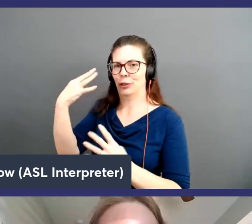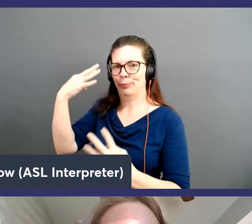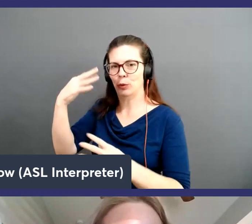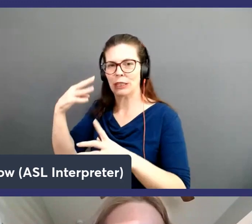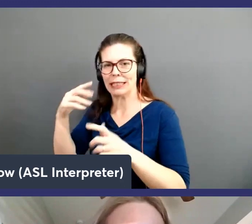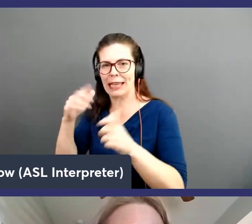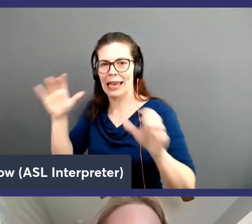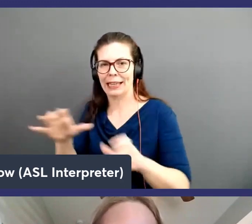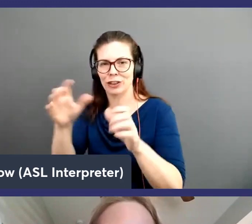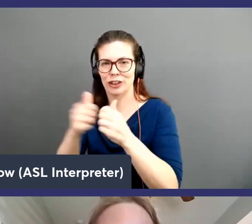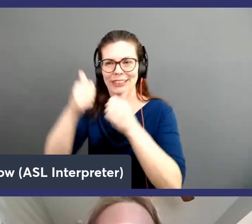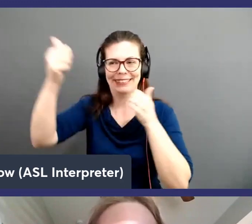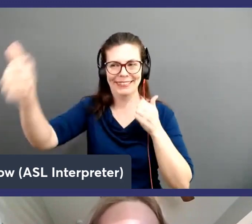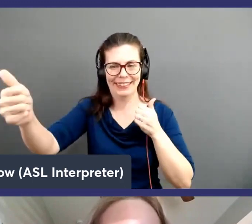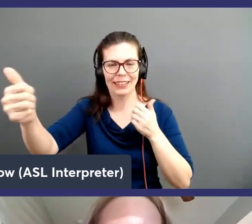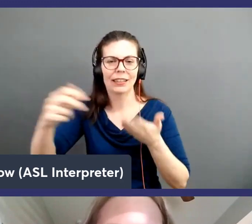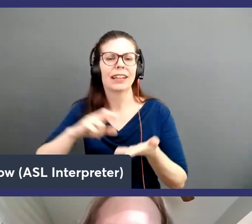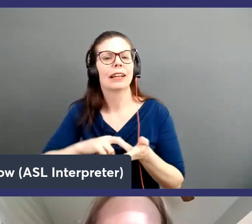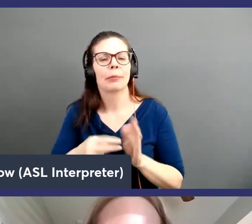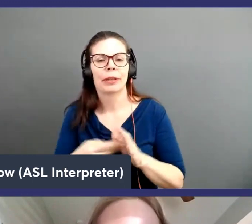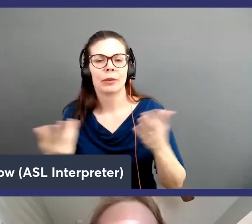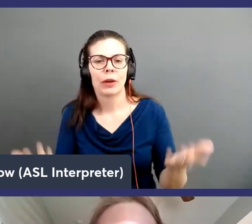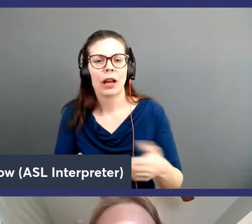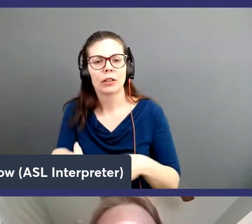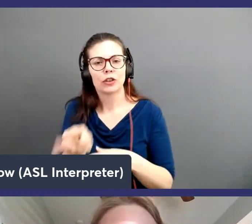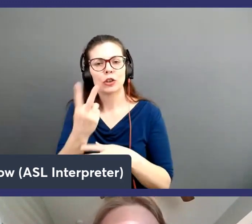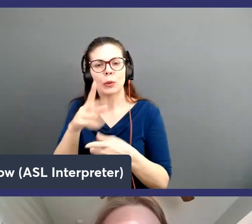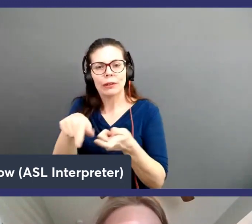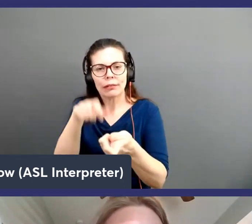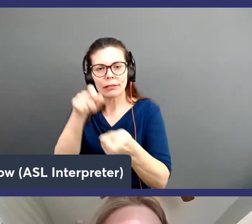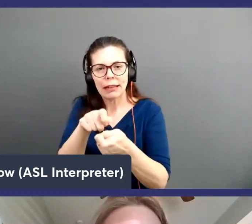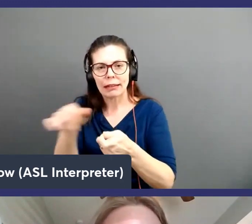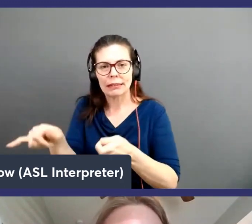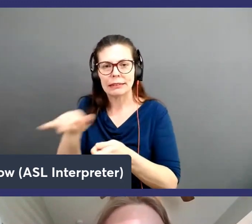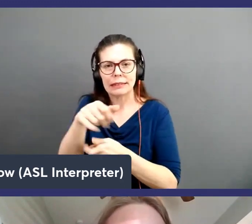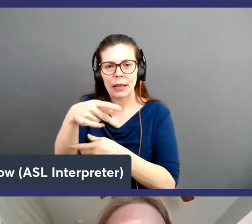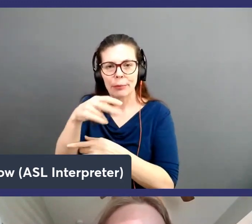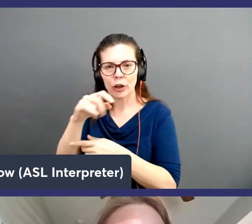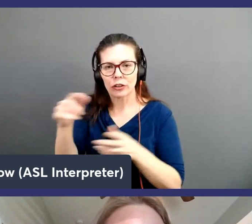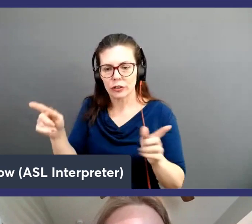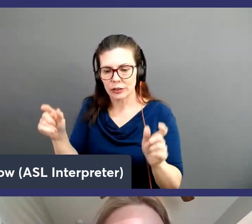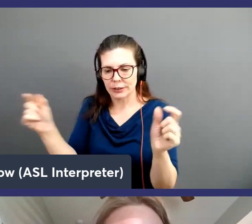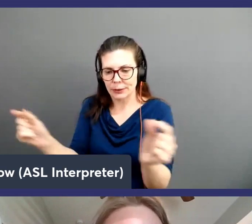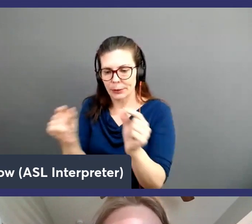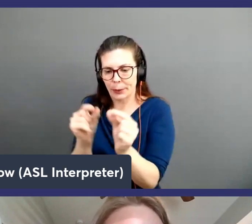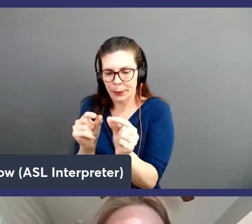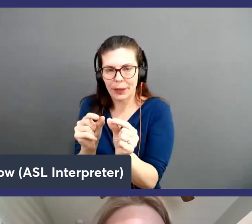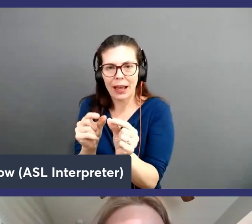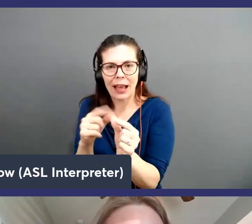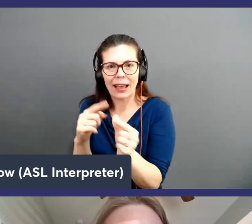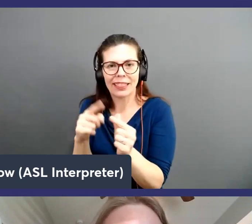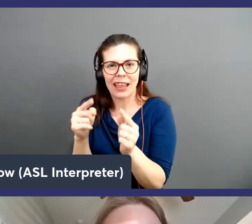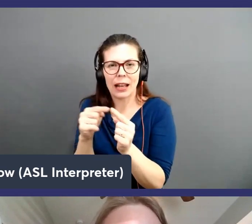essentially, if you bring two identical particles really, really close together and then you take them far apart to opposite ends of the universe,